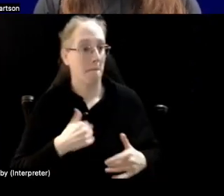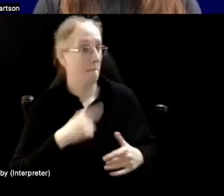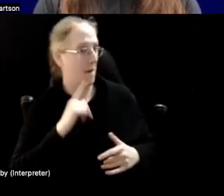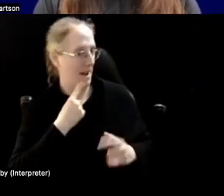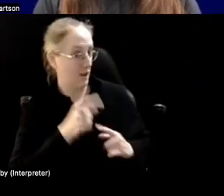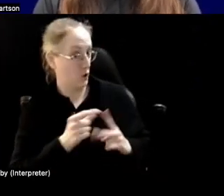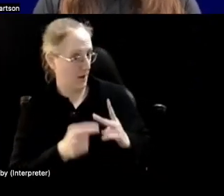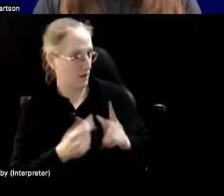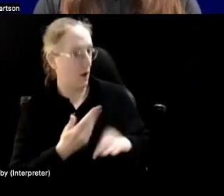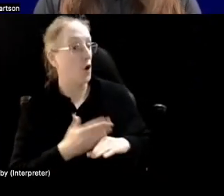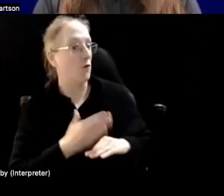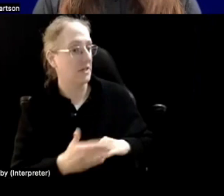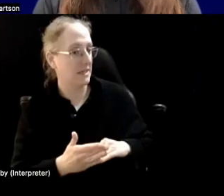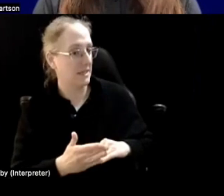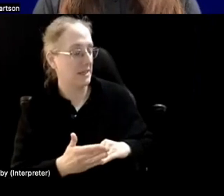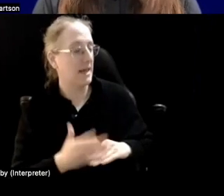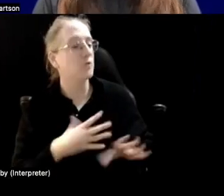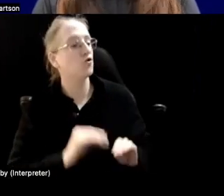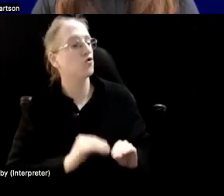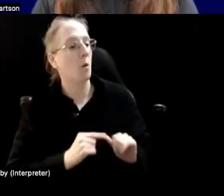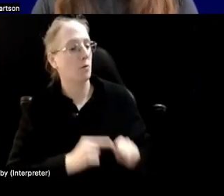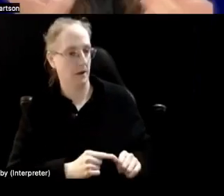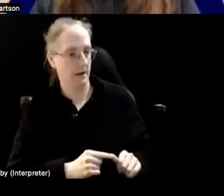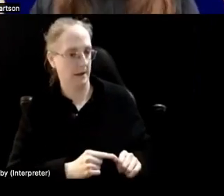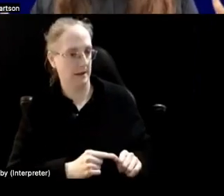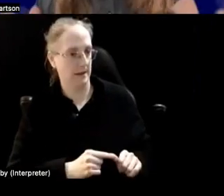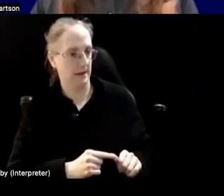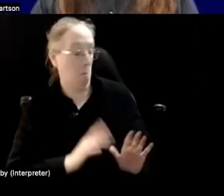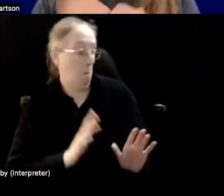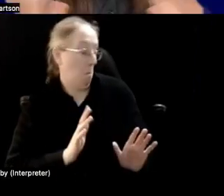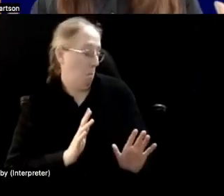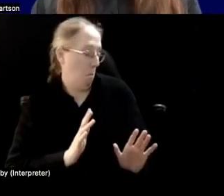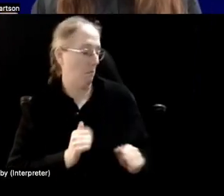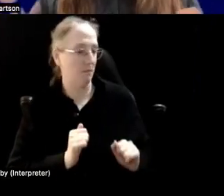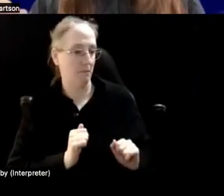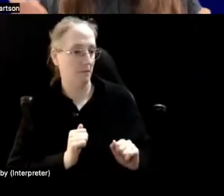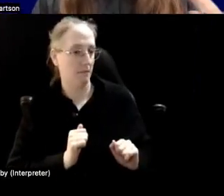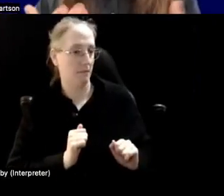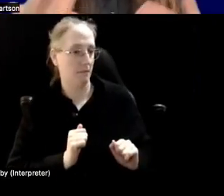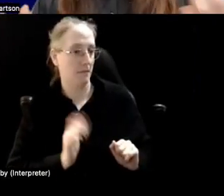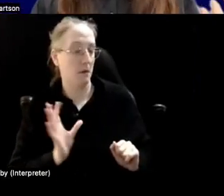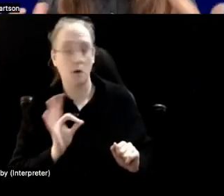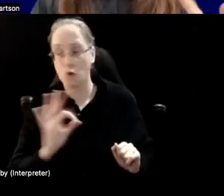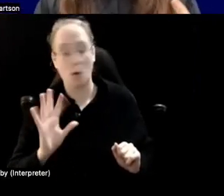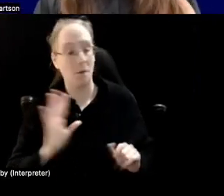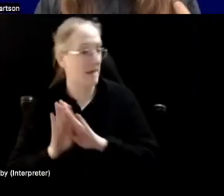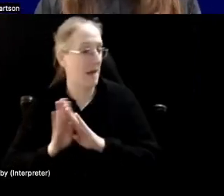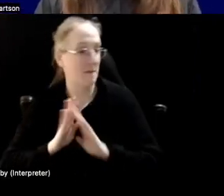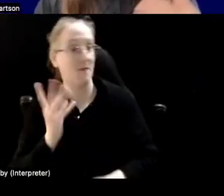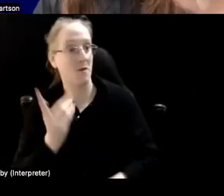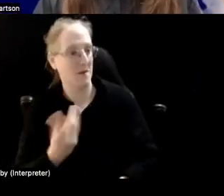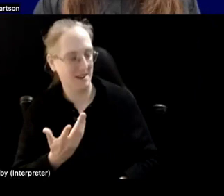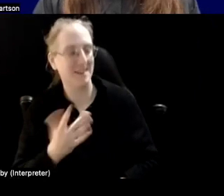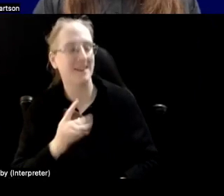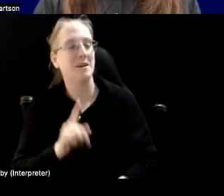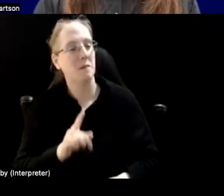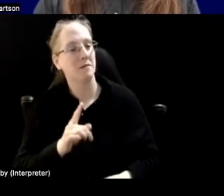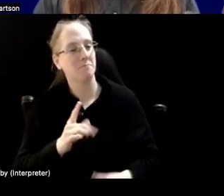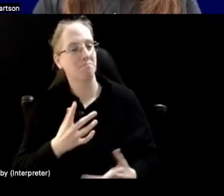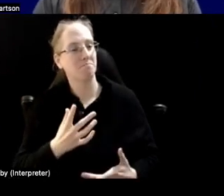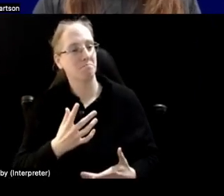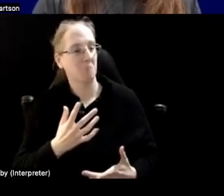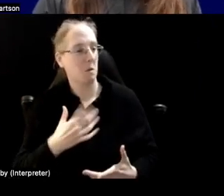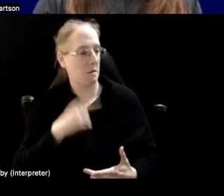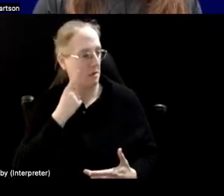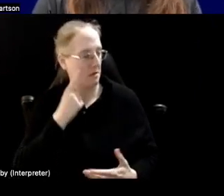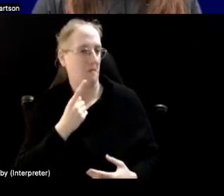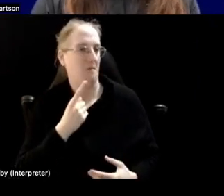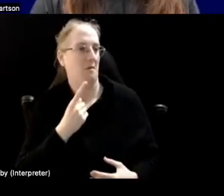here is to stop responding. That wouldn't be everybody's choice in any situation. Novelty might